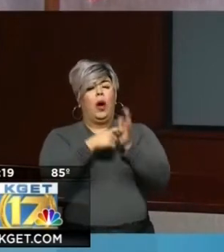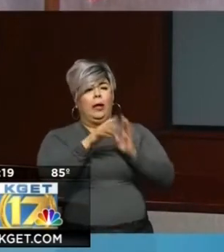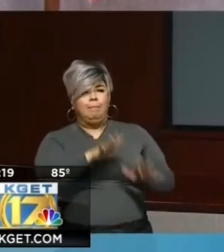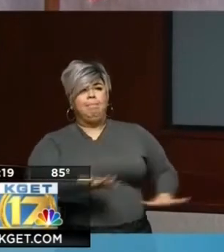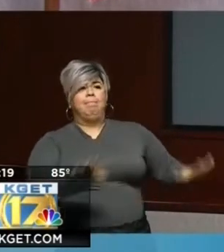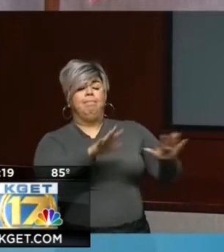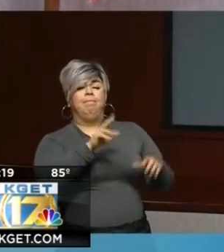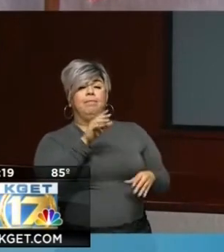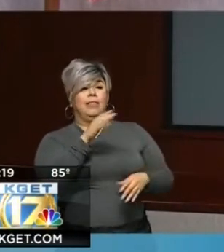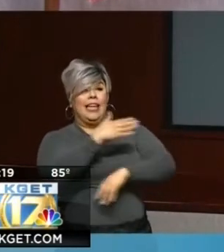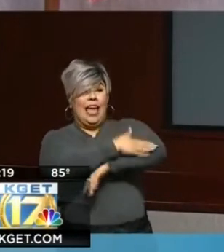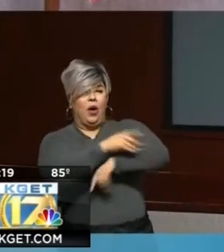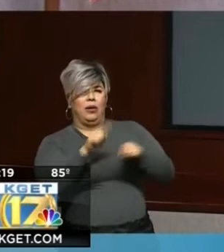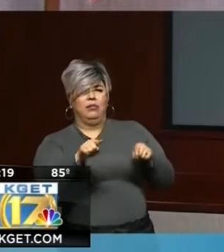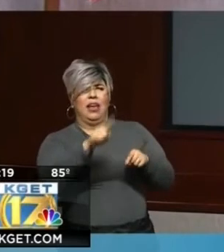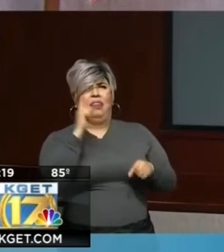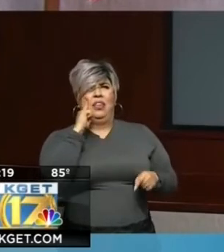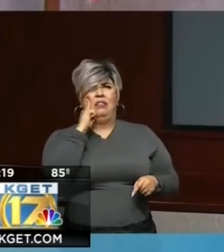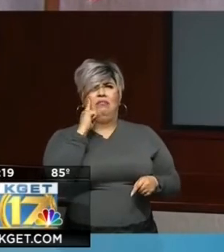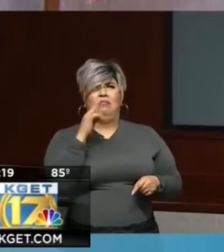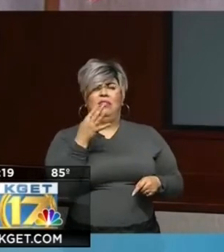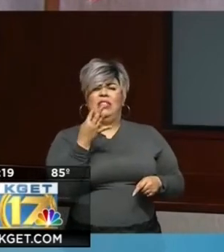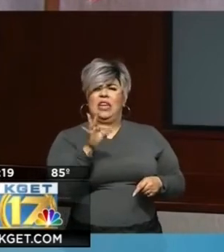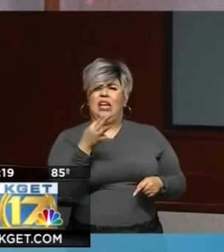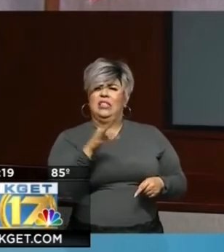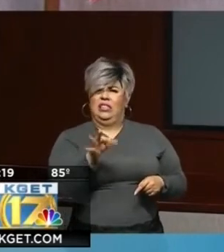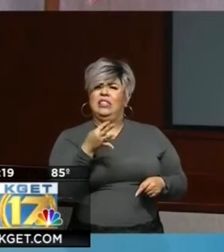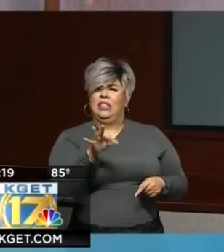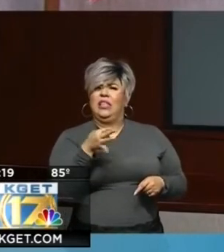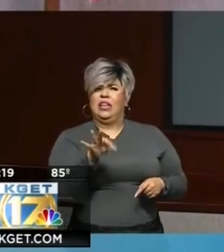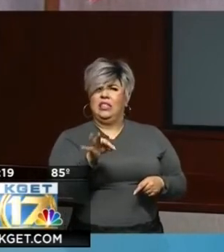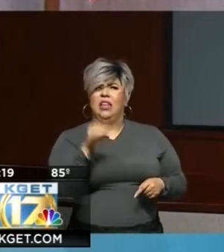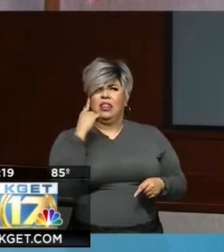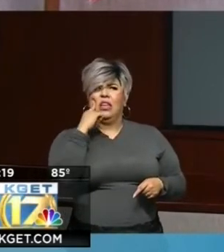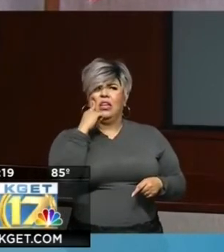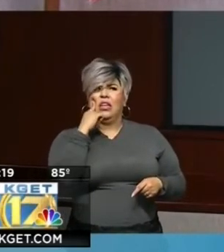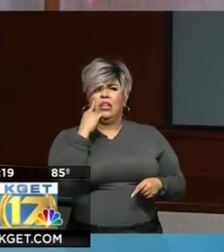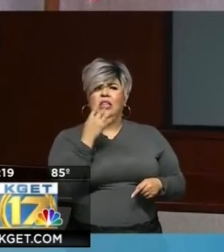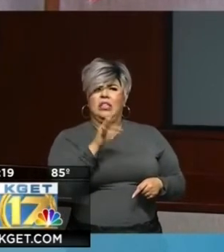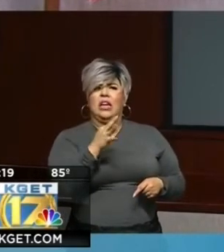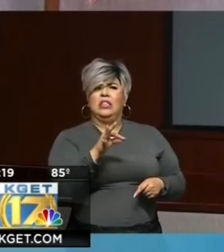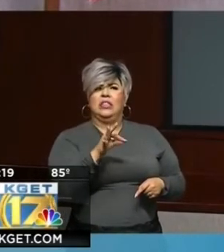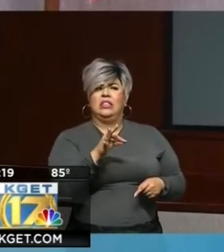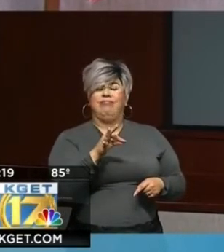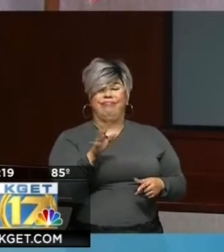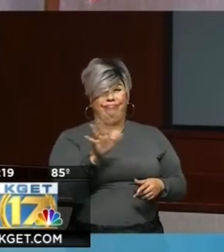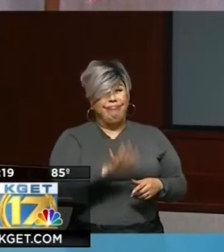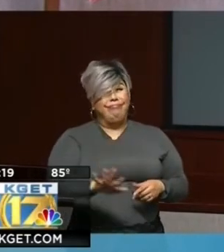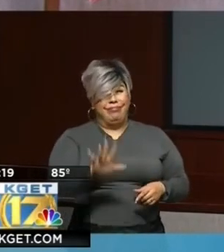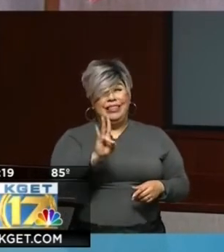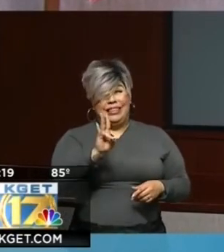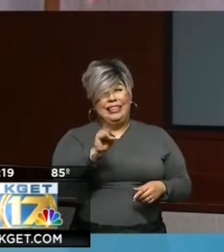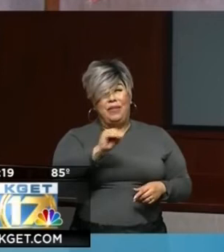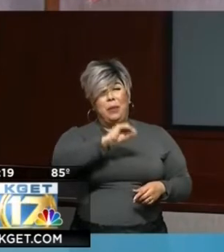CRITERIA THAT THEY ESTABLISHED. BASED ON THAT THE STATE HAS REQUIRED THOSE COUNTIES.